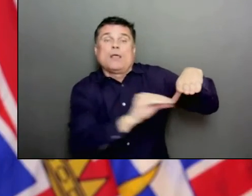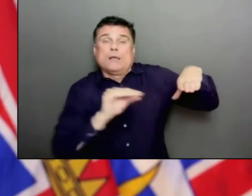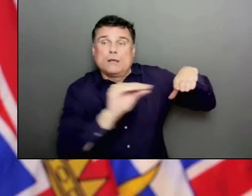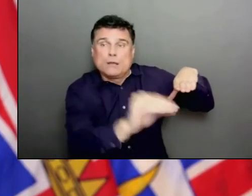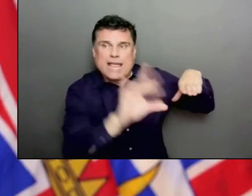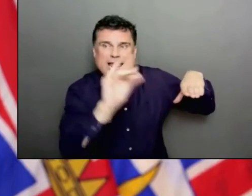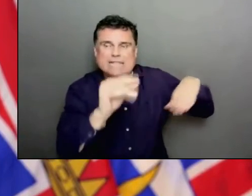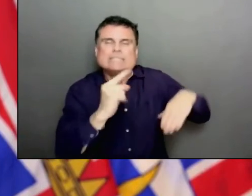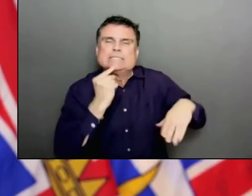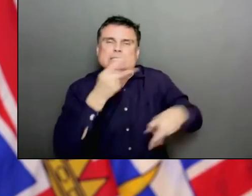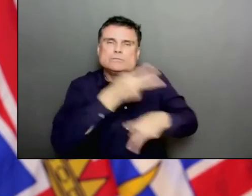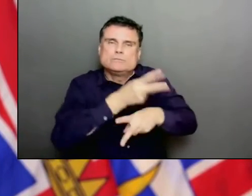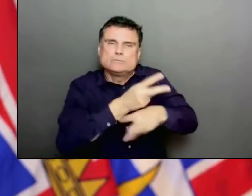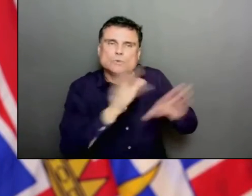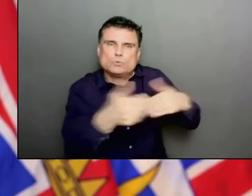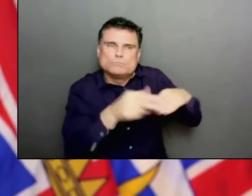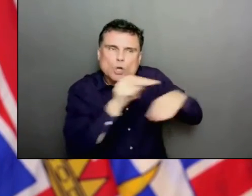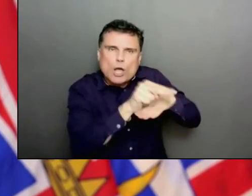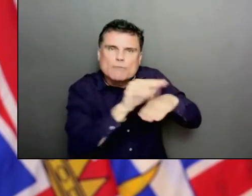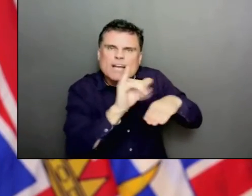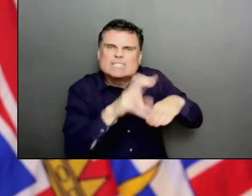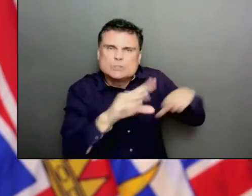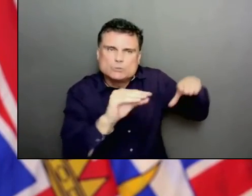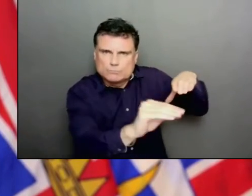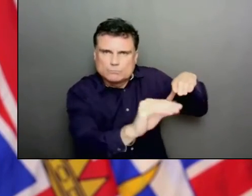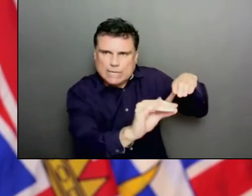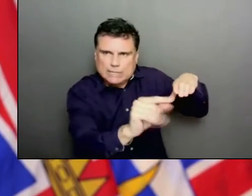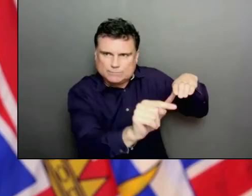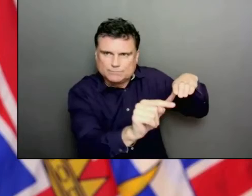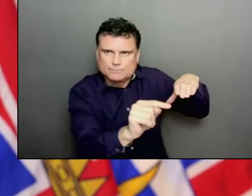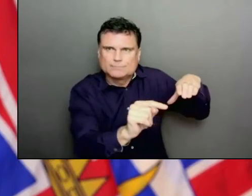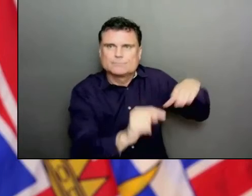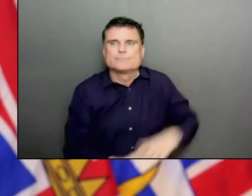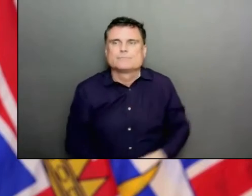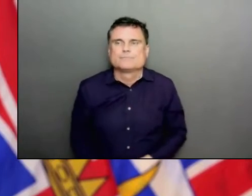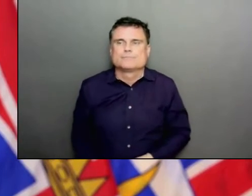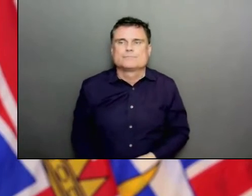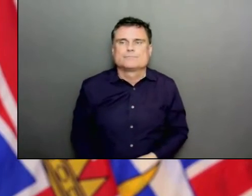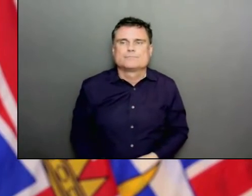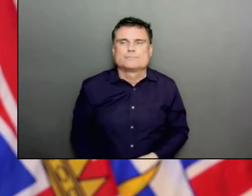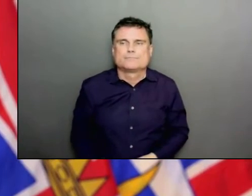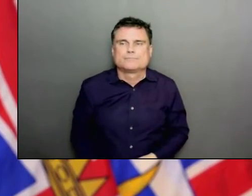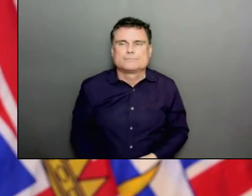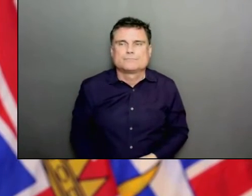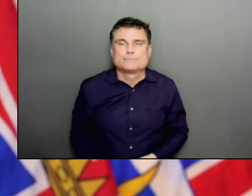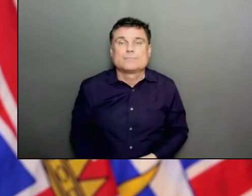information to catch up on next week. 36,952 people have recovered from